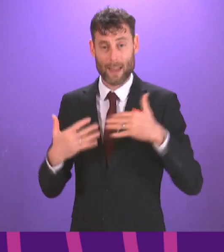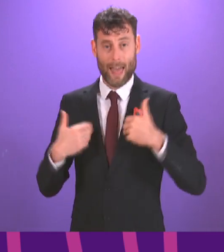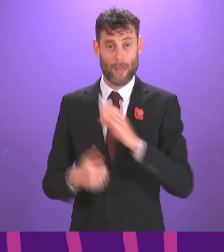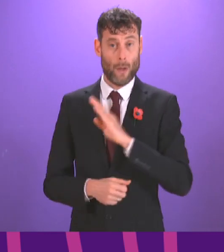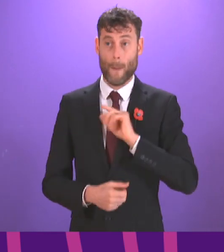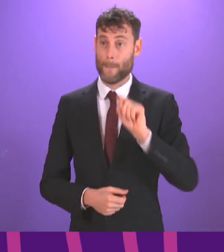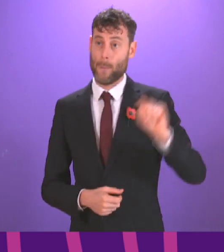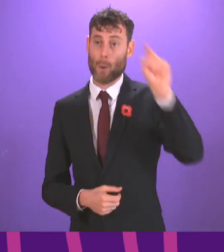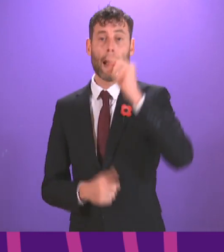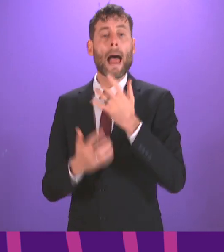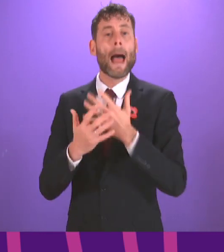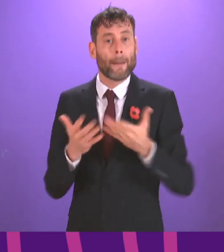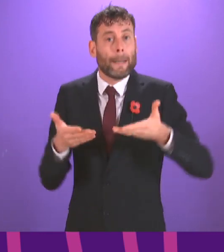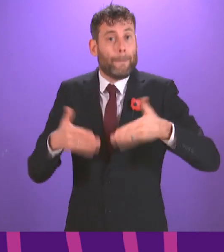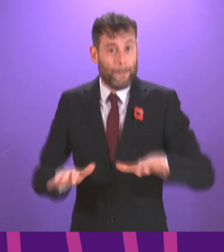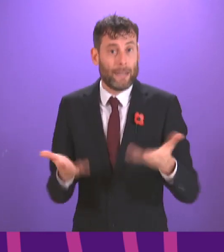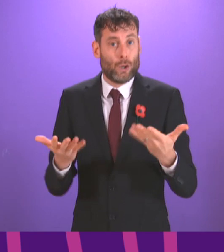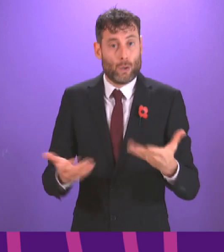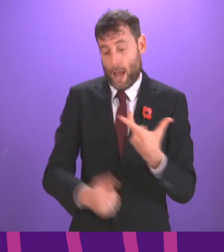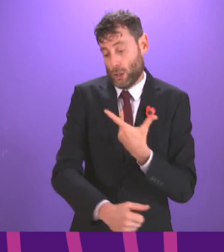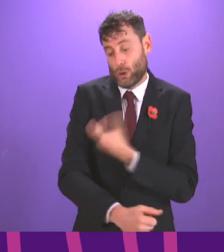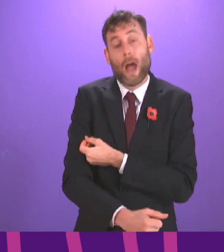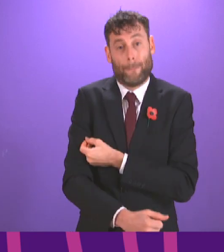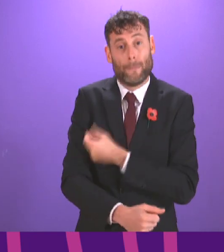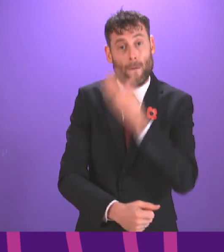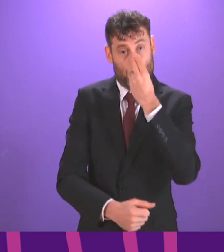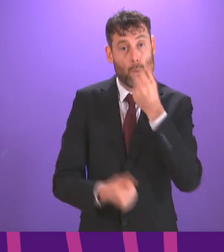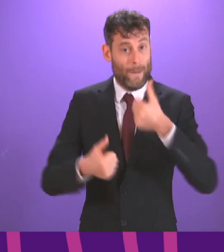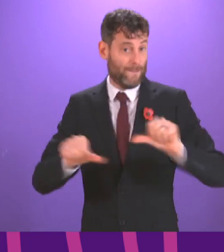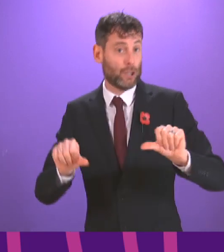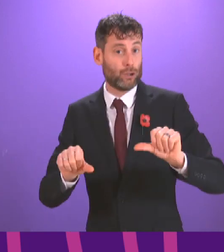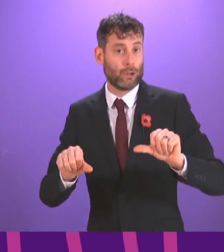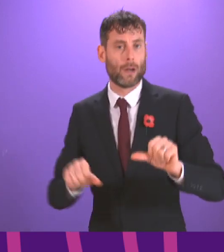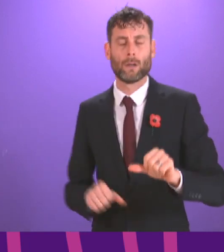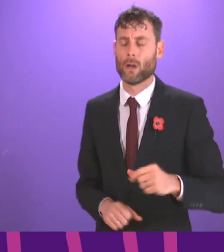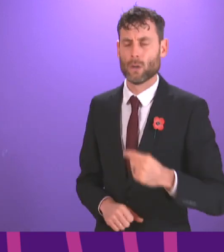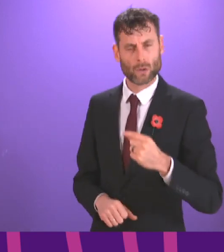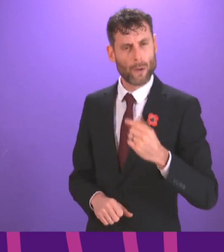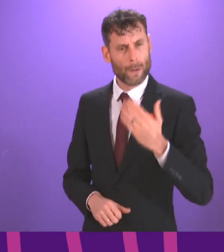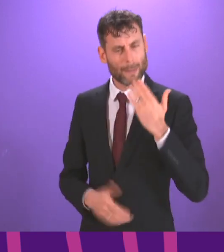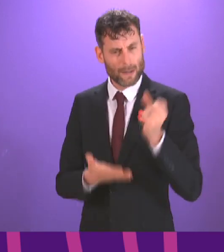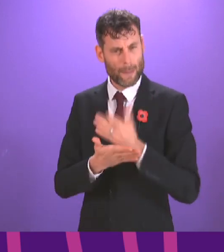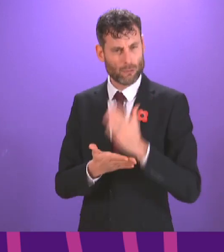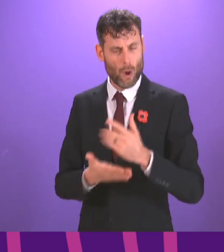have received a flu jab as of today, and can she provide reassurance that I will not need to ask the question again in November?